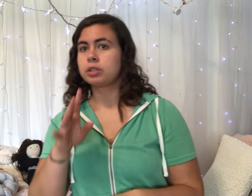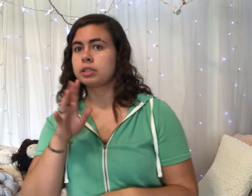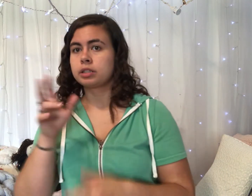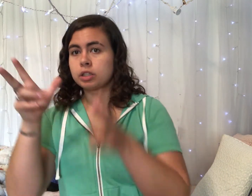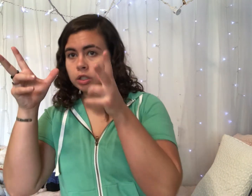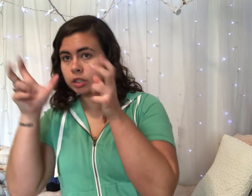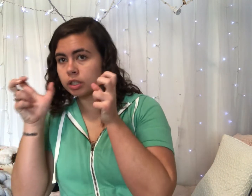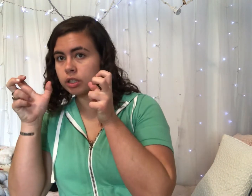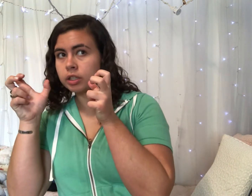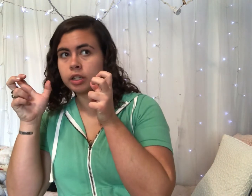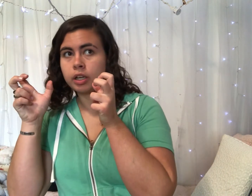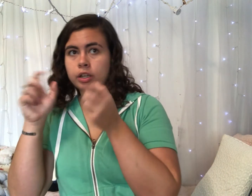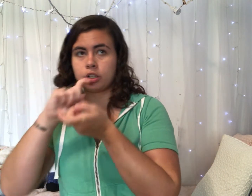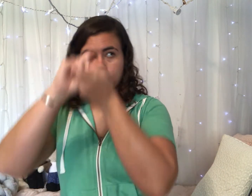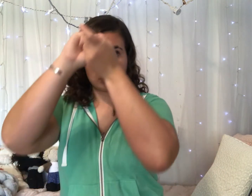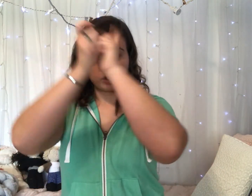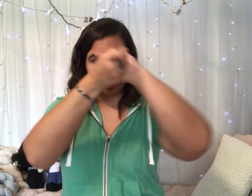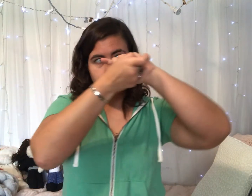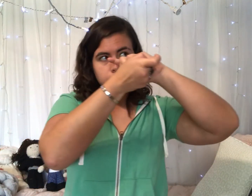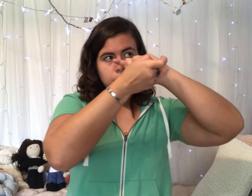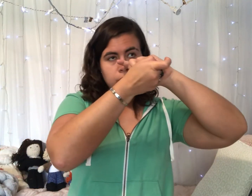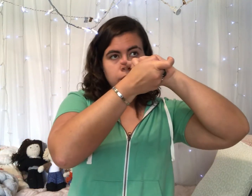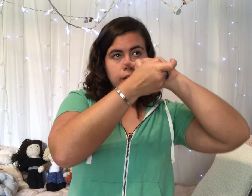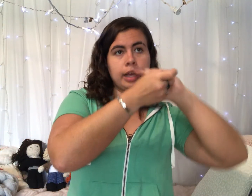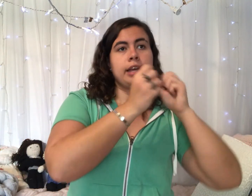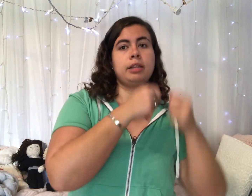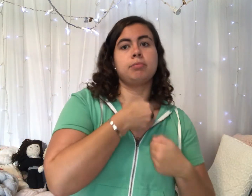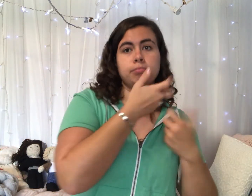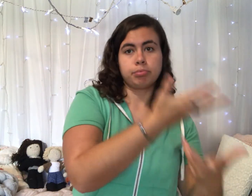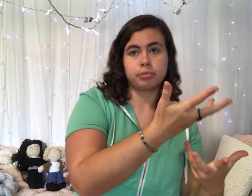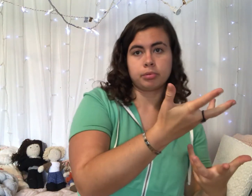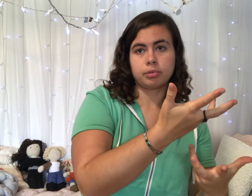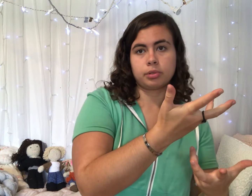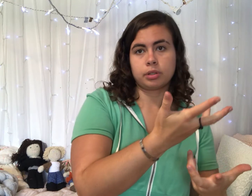You take in the message, translate it in your head and then express it in the other language.